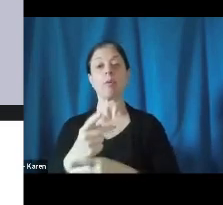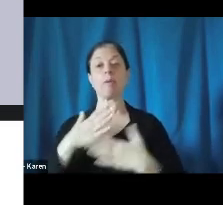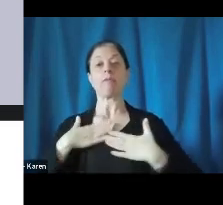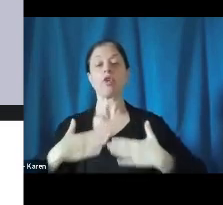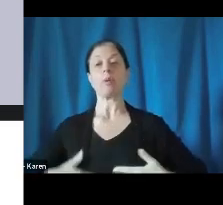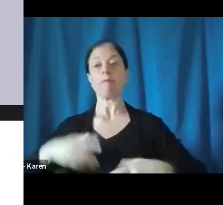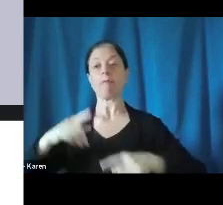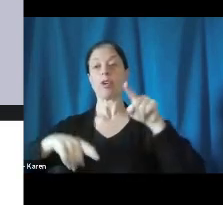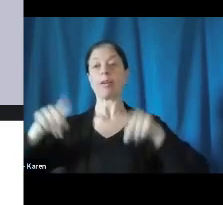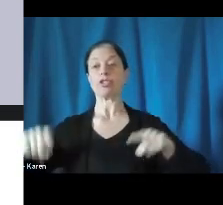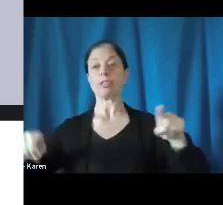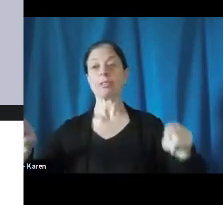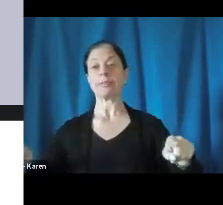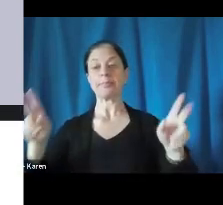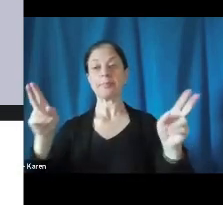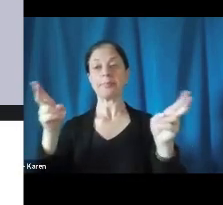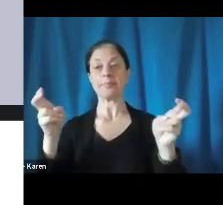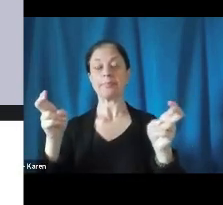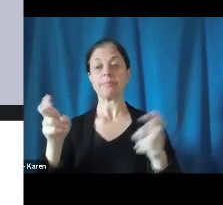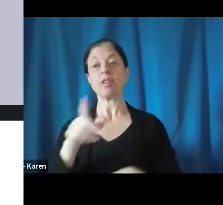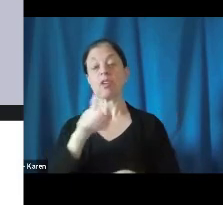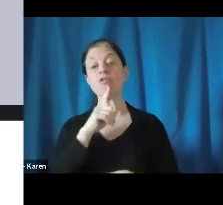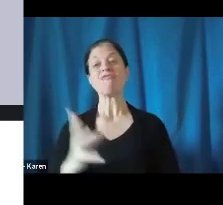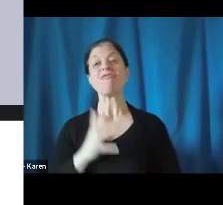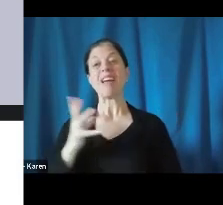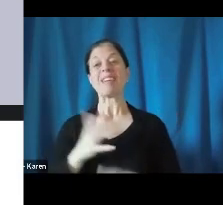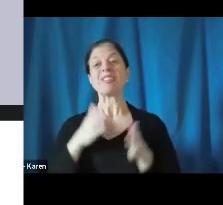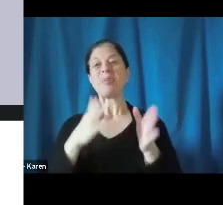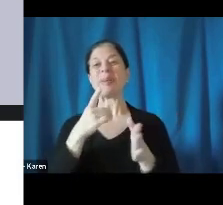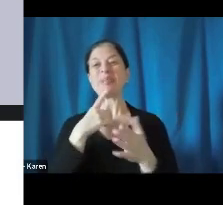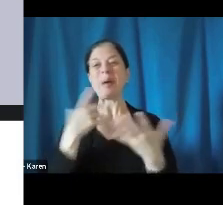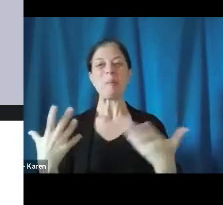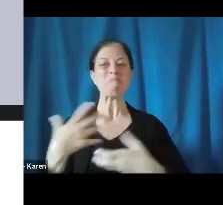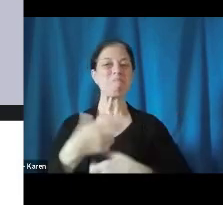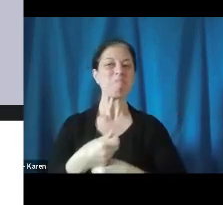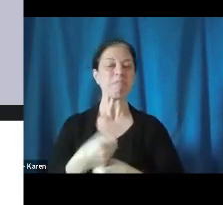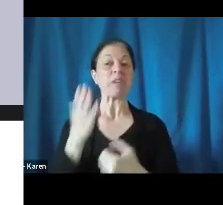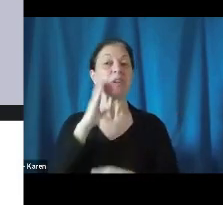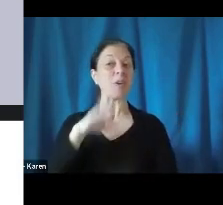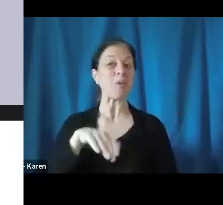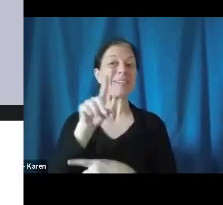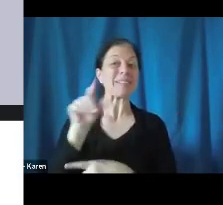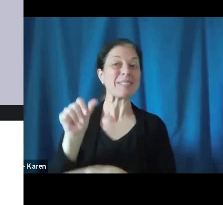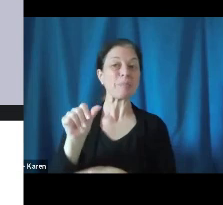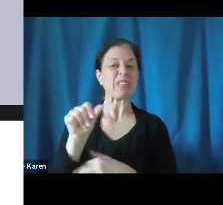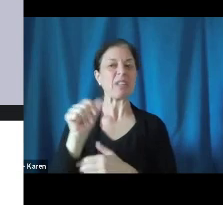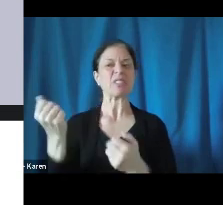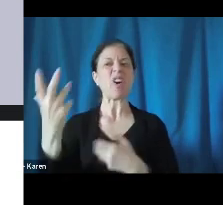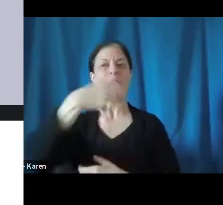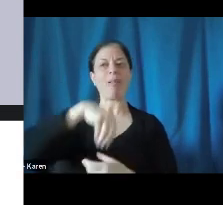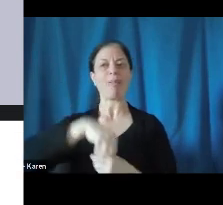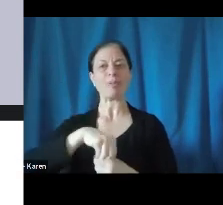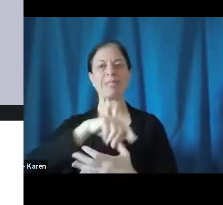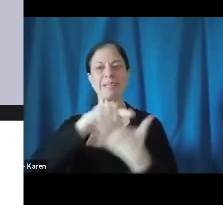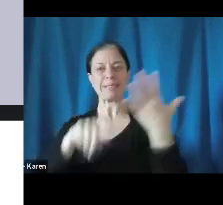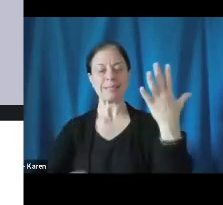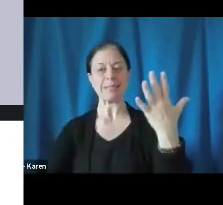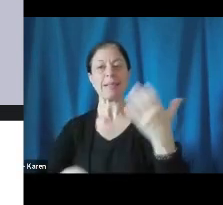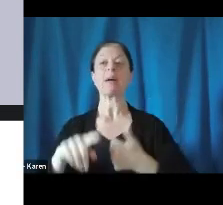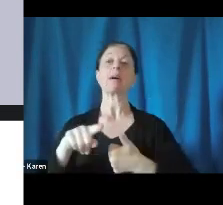engaged in disability advocacy is to develop a theory of complex embodiment that values disability as a form of human variation."